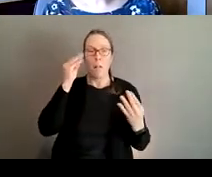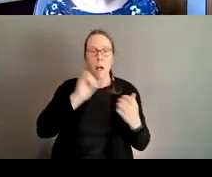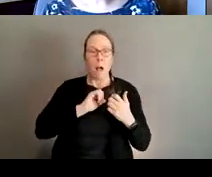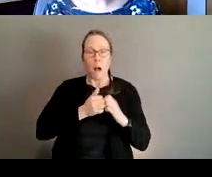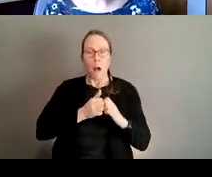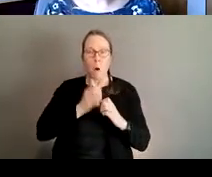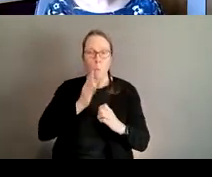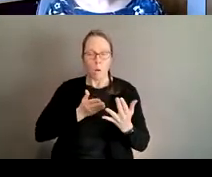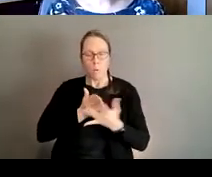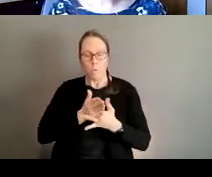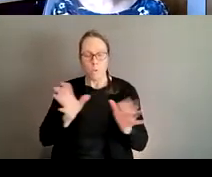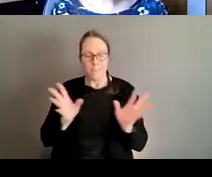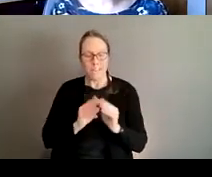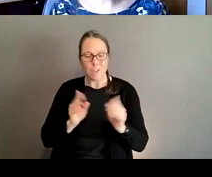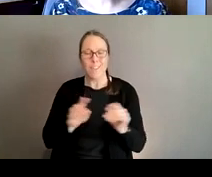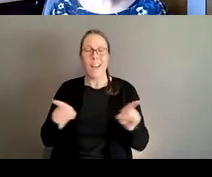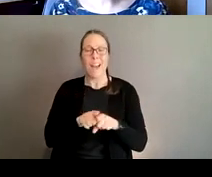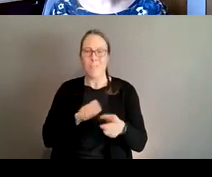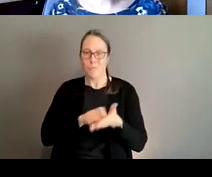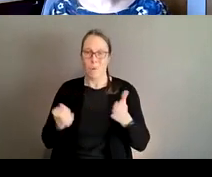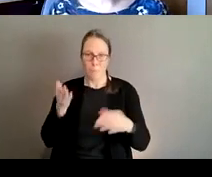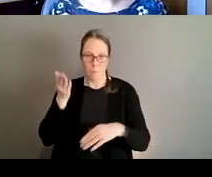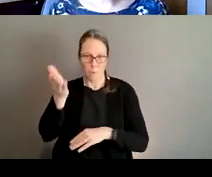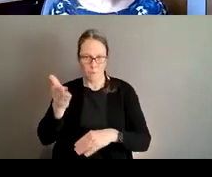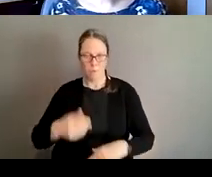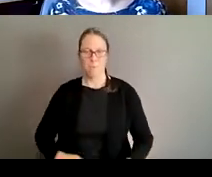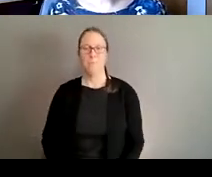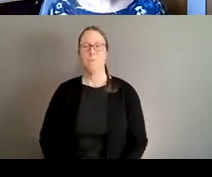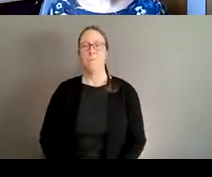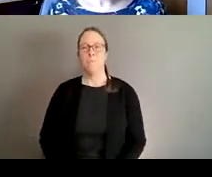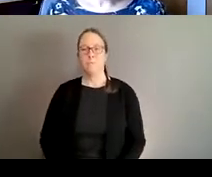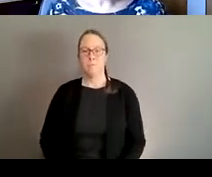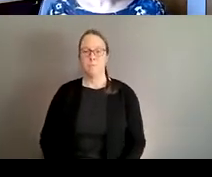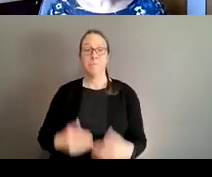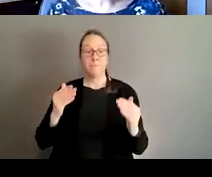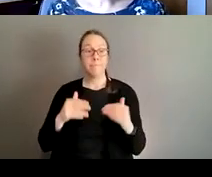session as you write your proposal. Next slide please.